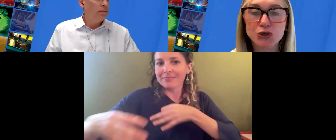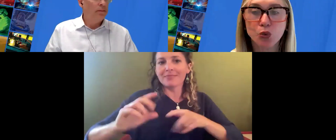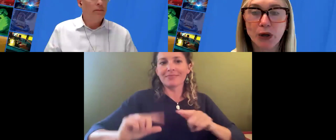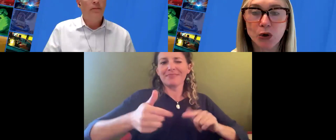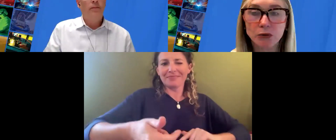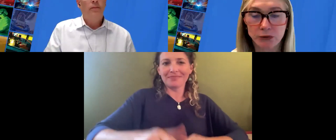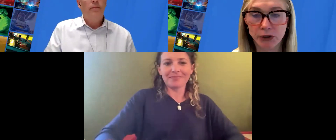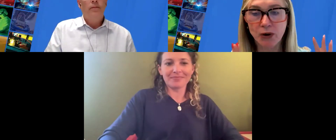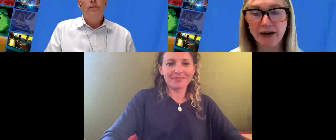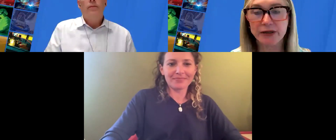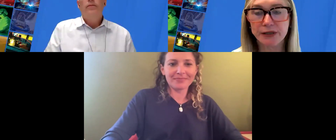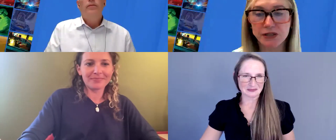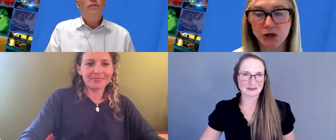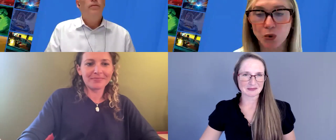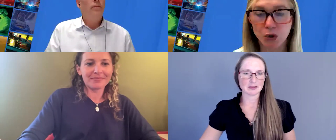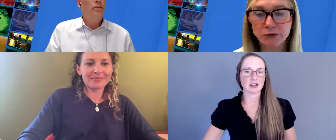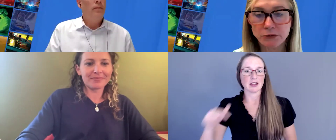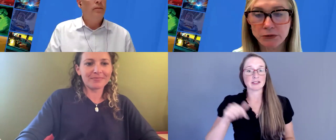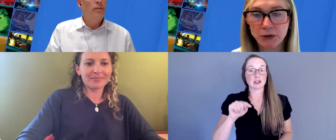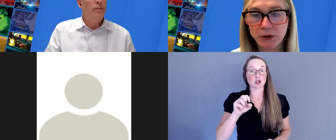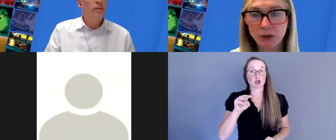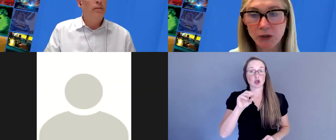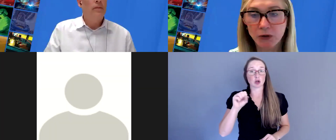Jean Feldman: You have an existing award,